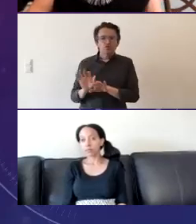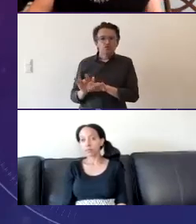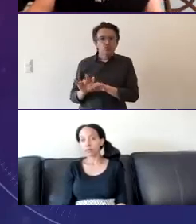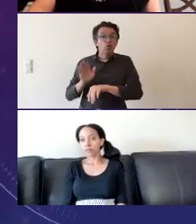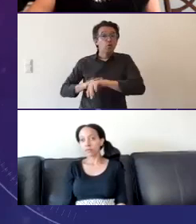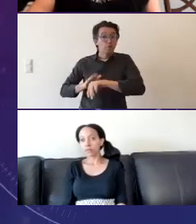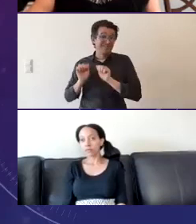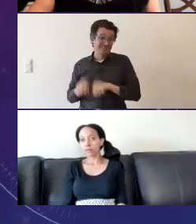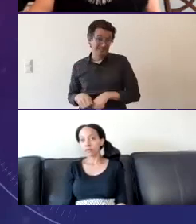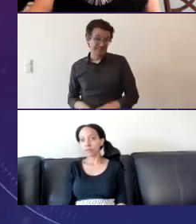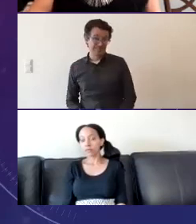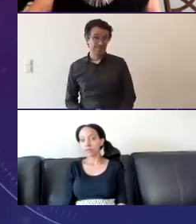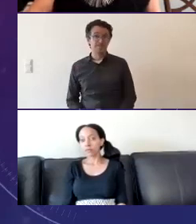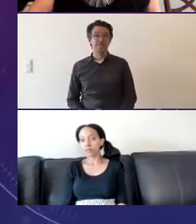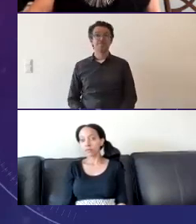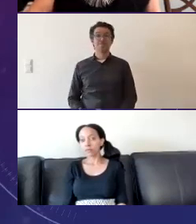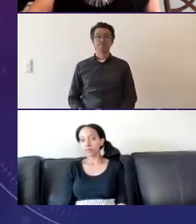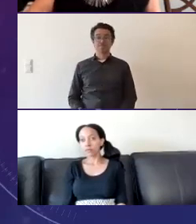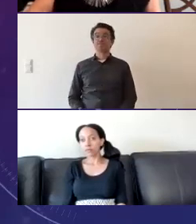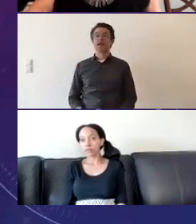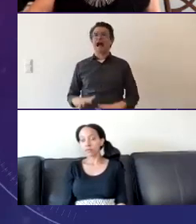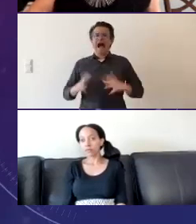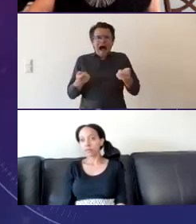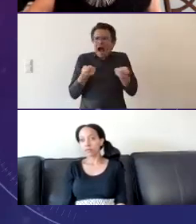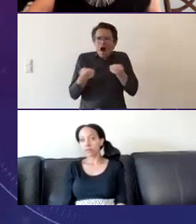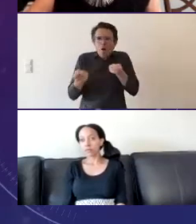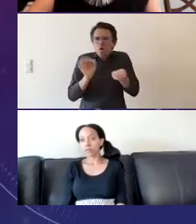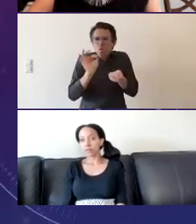believe that covers all of the accessibility features once again